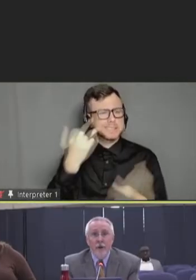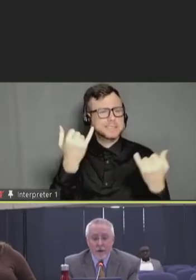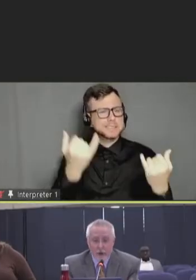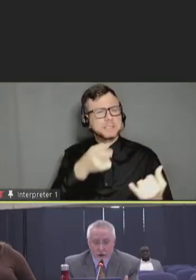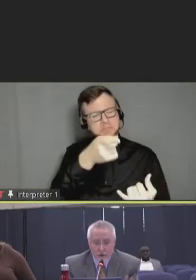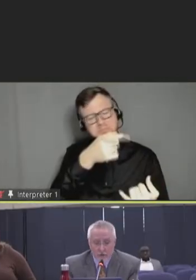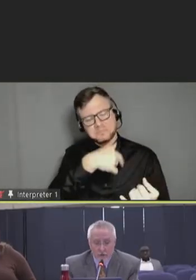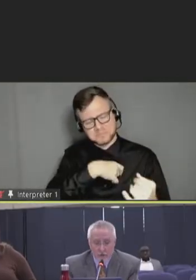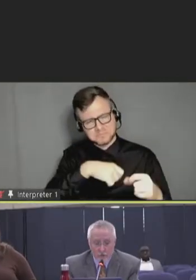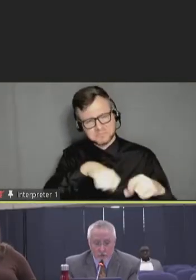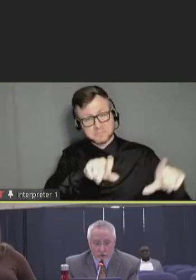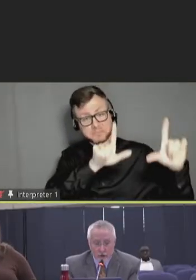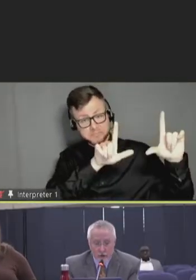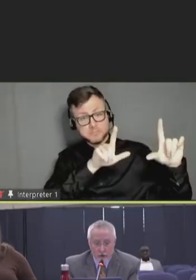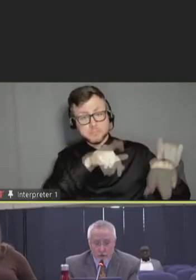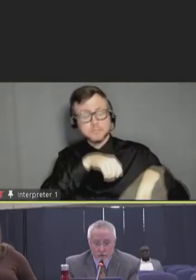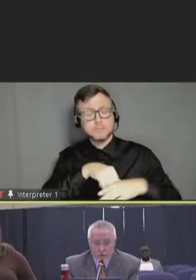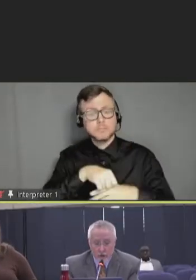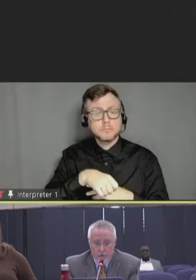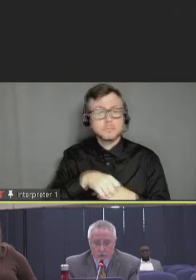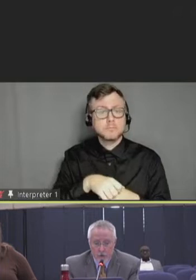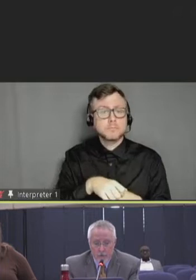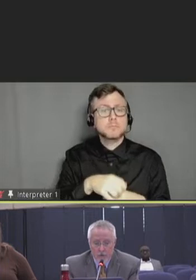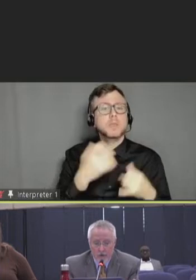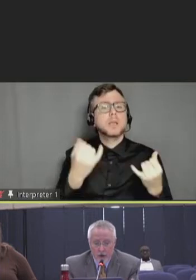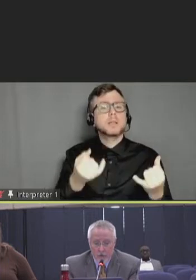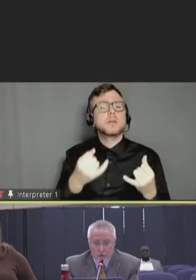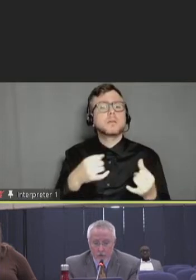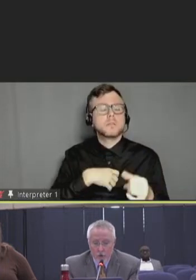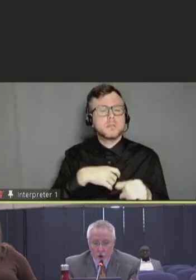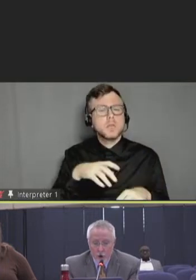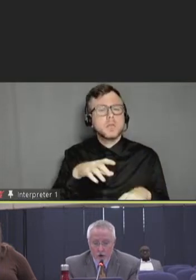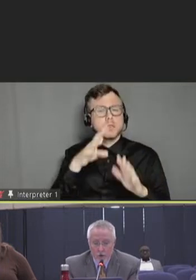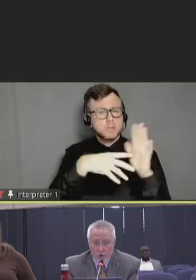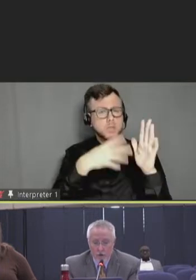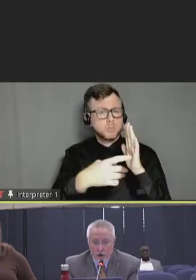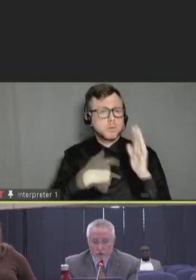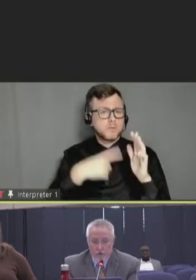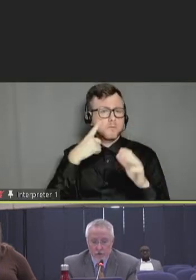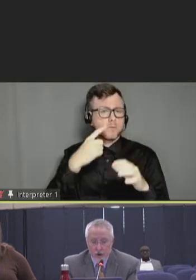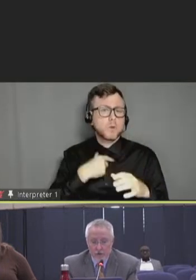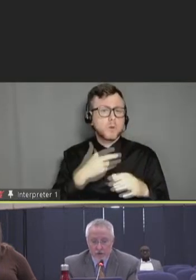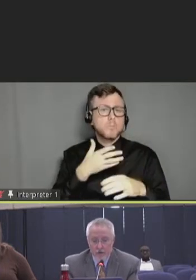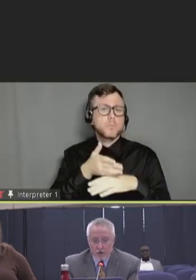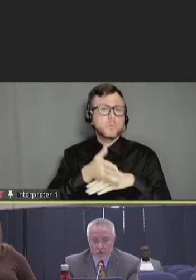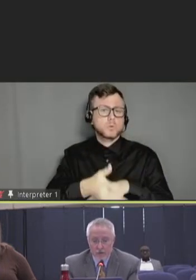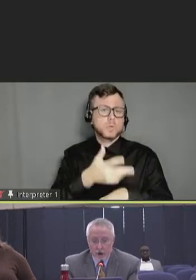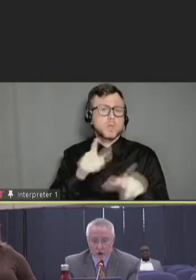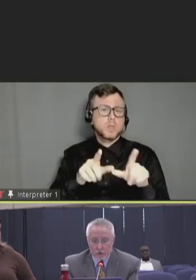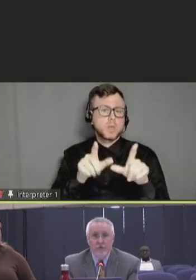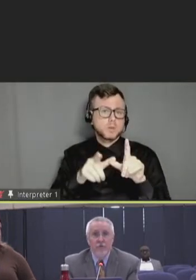So, this was the table of NVAC review of current post-licensure vaccine safety monitoring systems